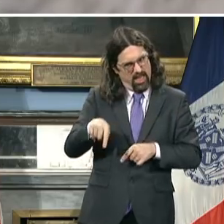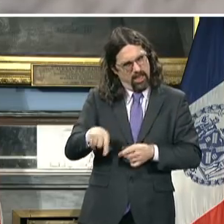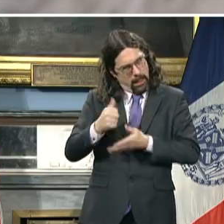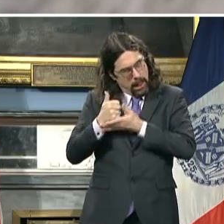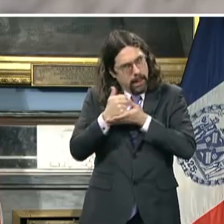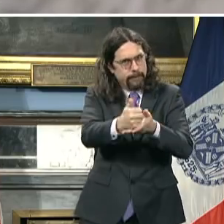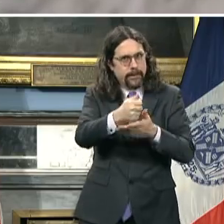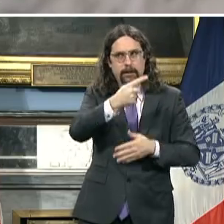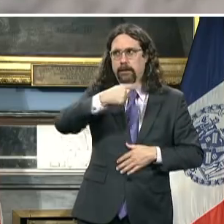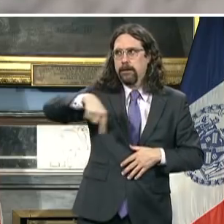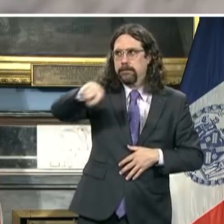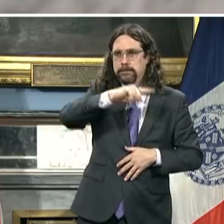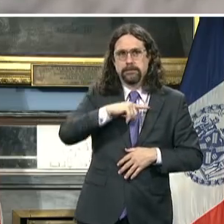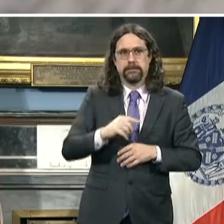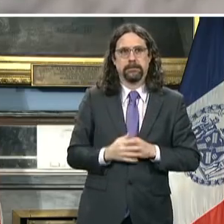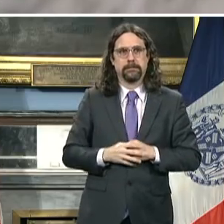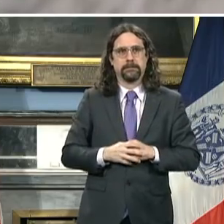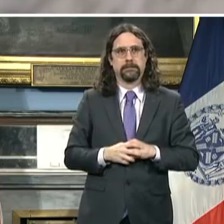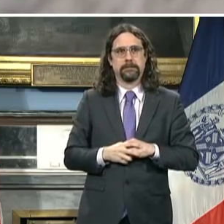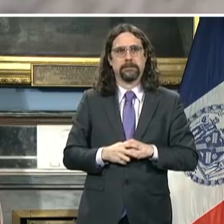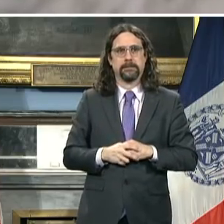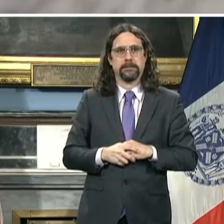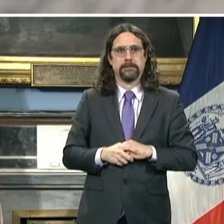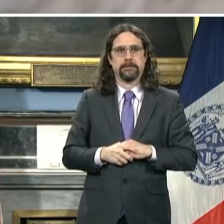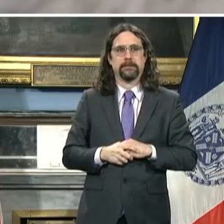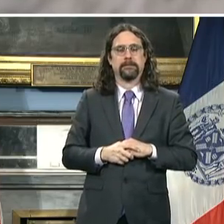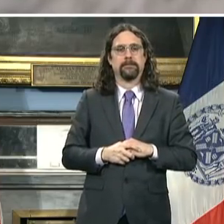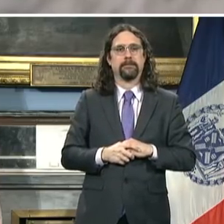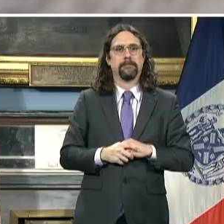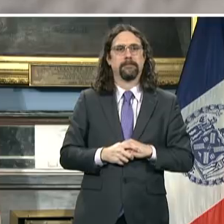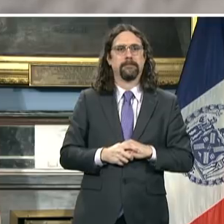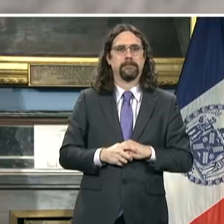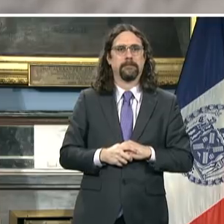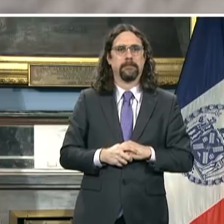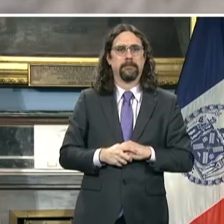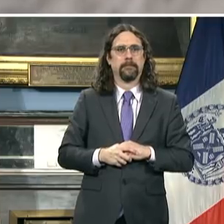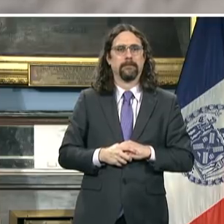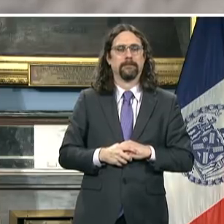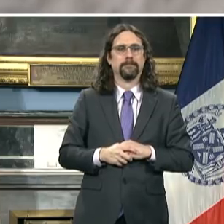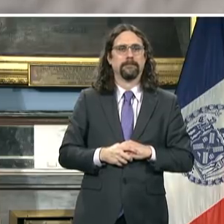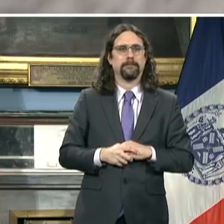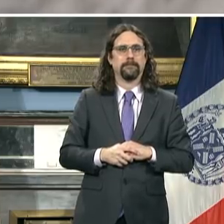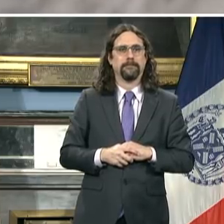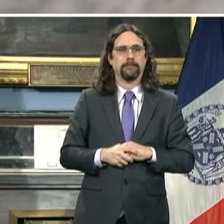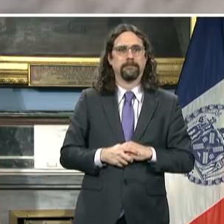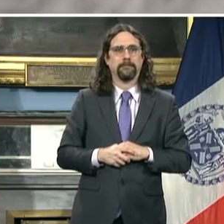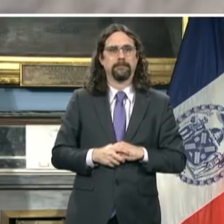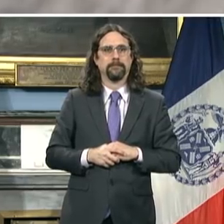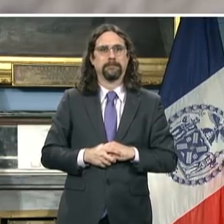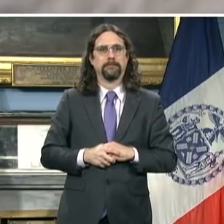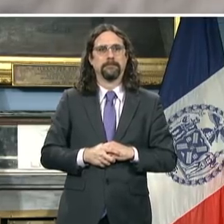WOULD REALLY HELP EVERYONE ELSE. THIS CREATIVITY